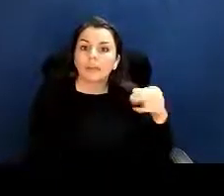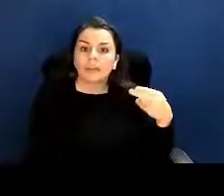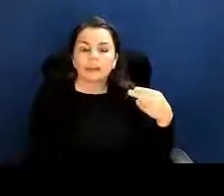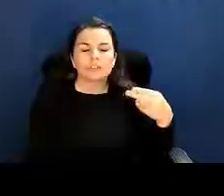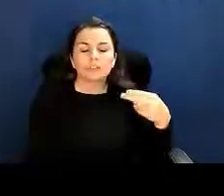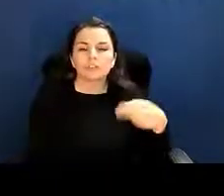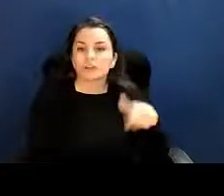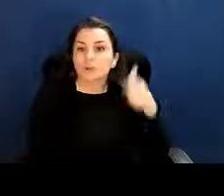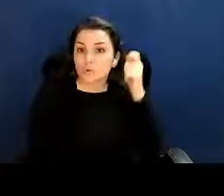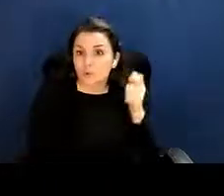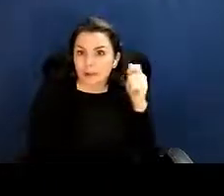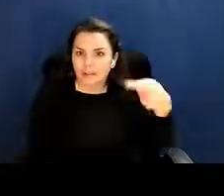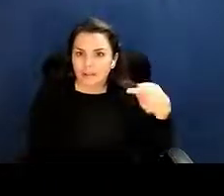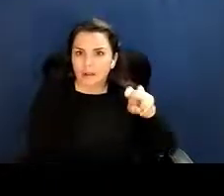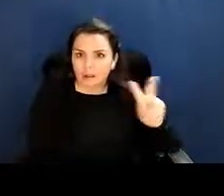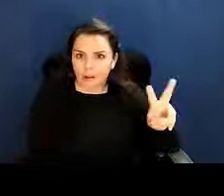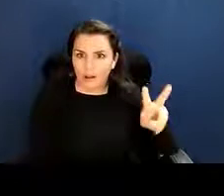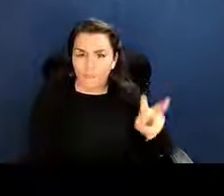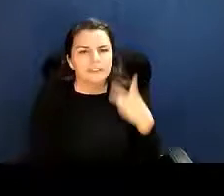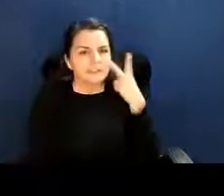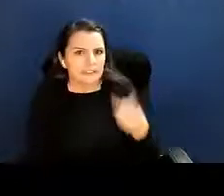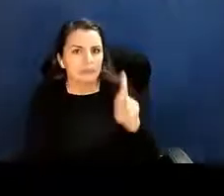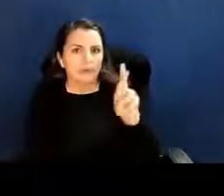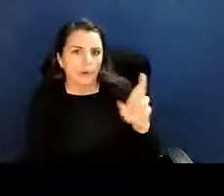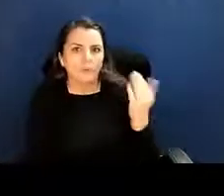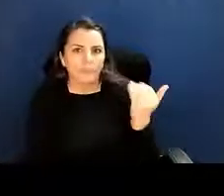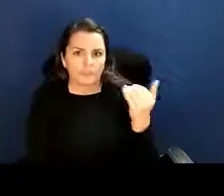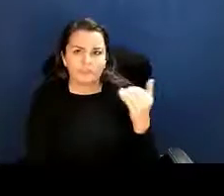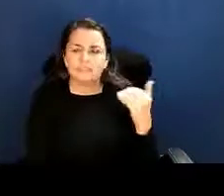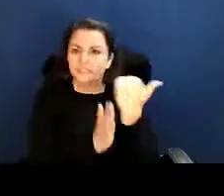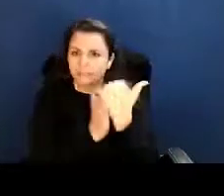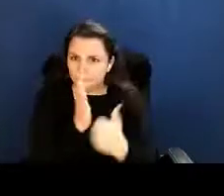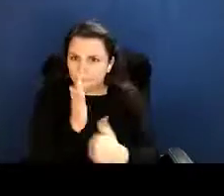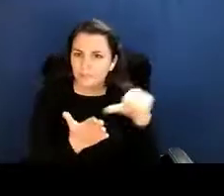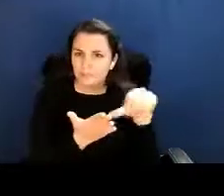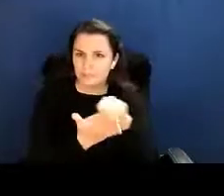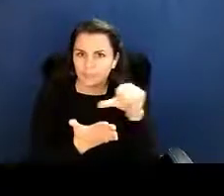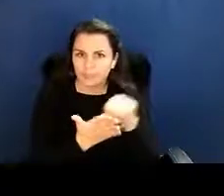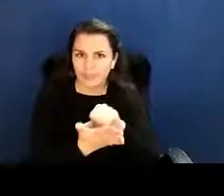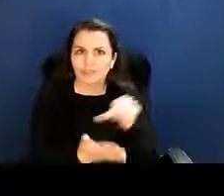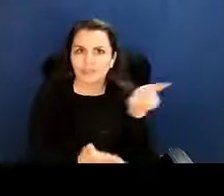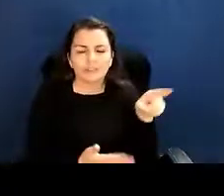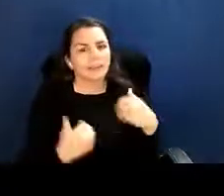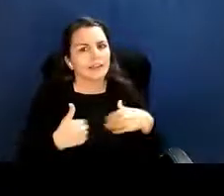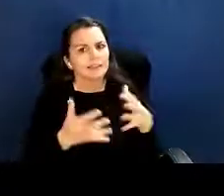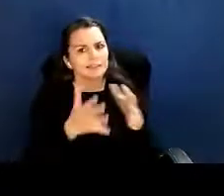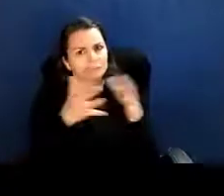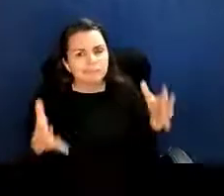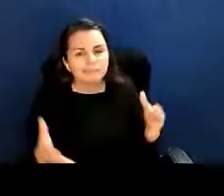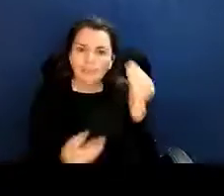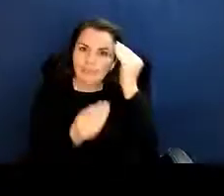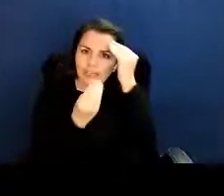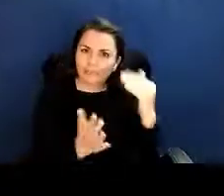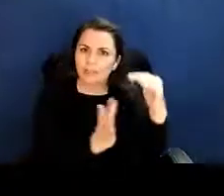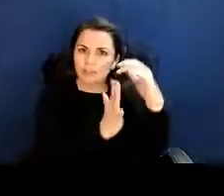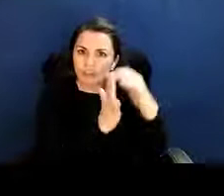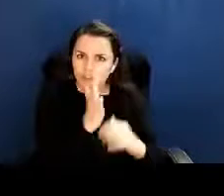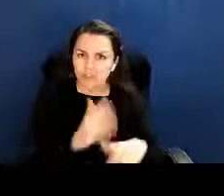It has tons of information including some instructions for how to determine how much NIH funding your institution has.